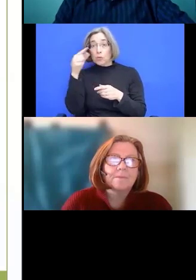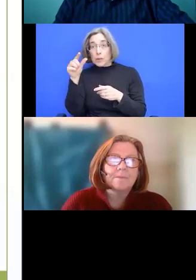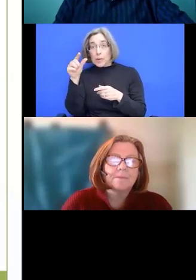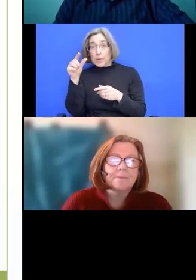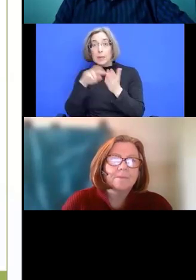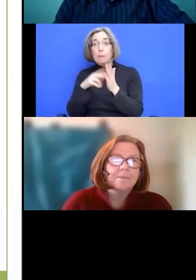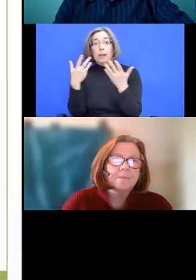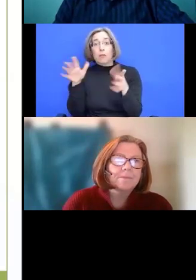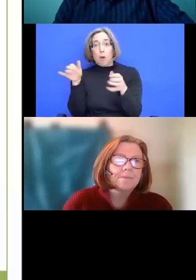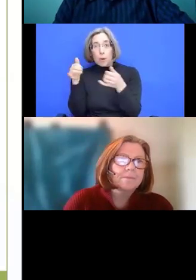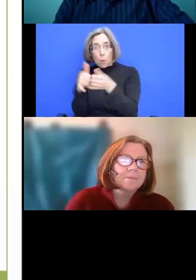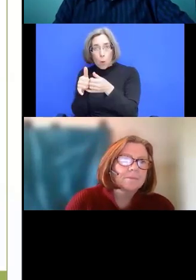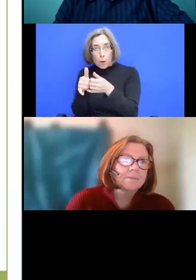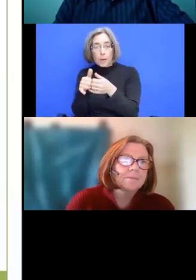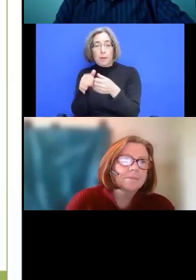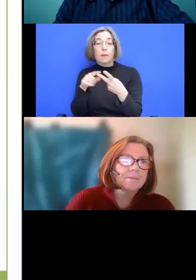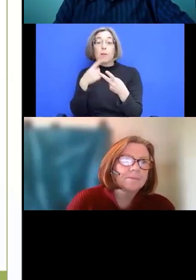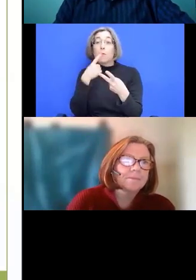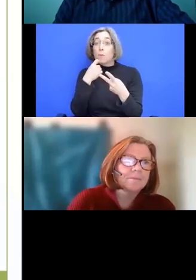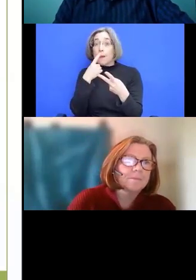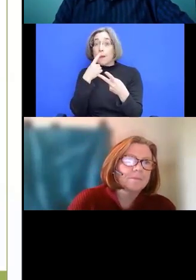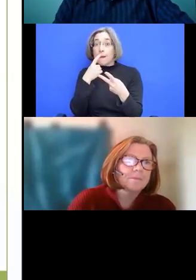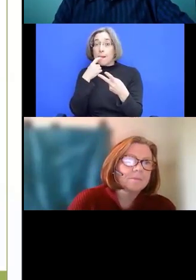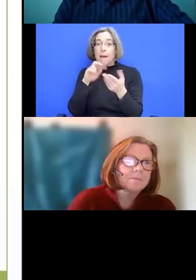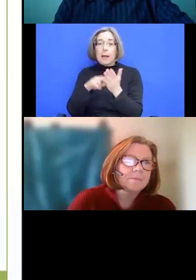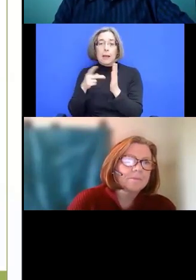You might see red if it was not awarded